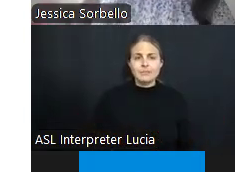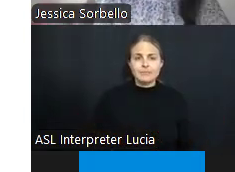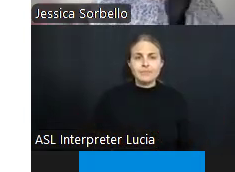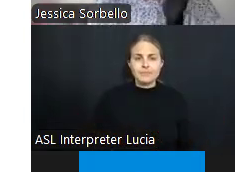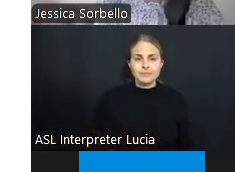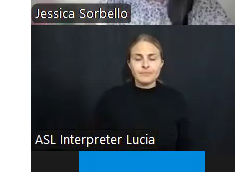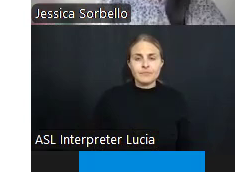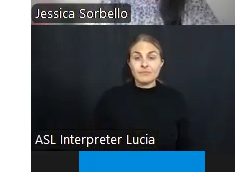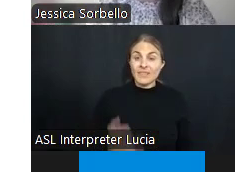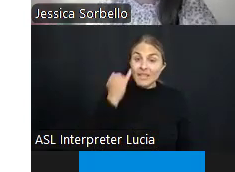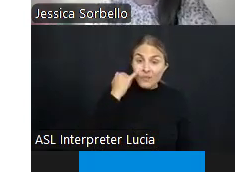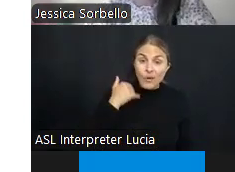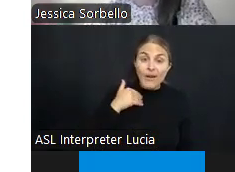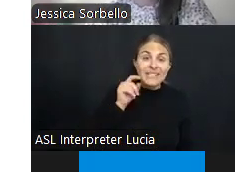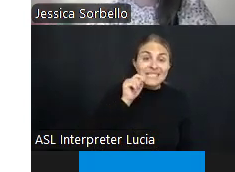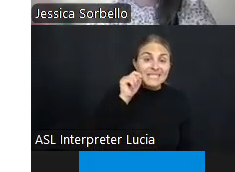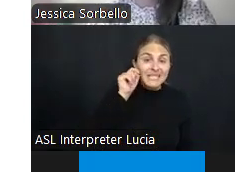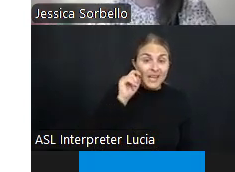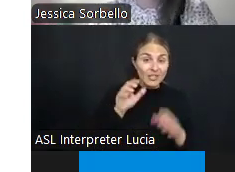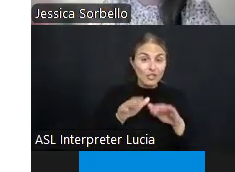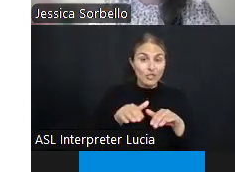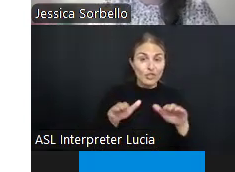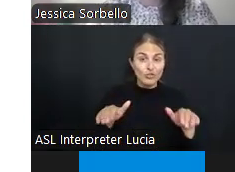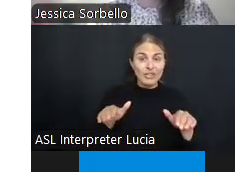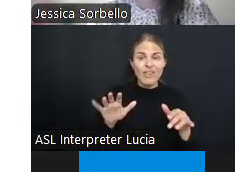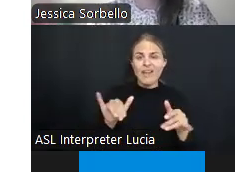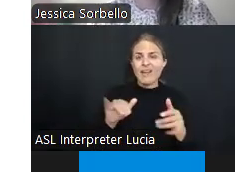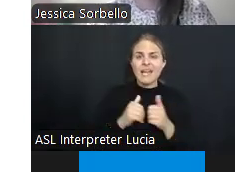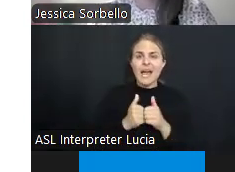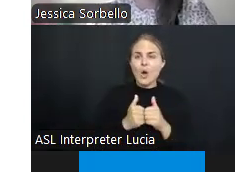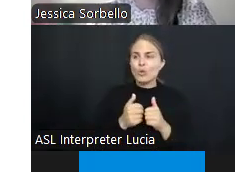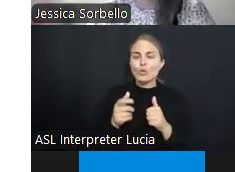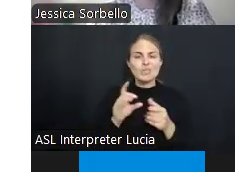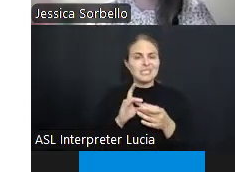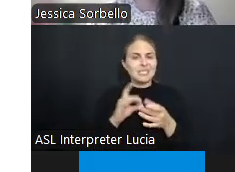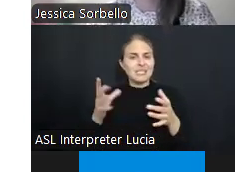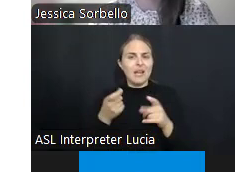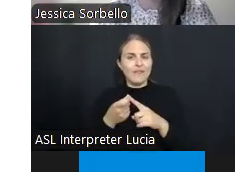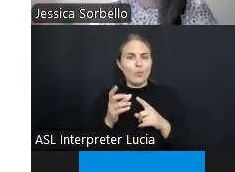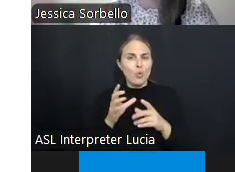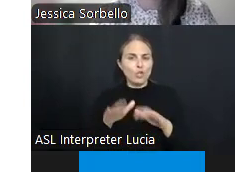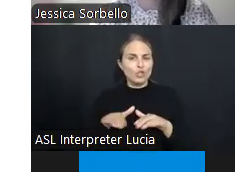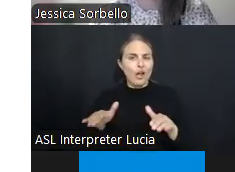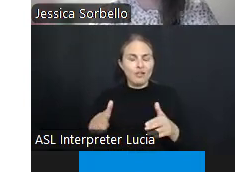engagement. Now that client, consumer has gone okay I'm done being honest and they are not hearing that.